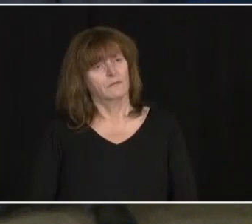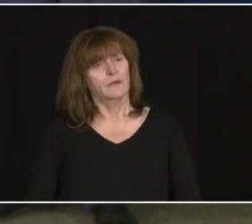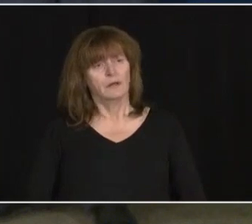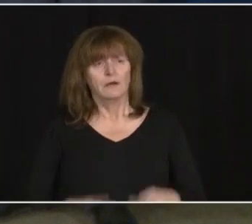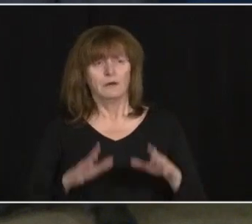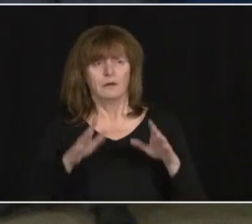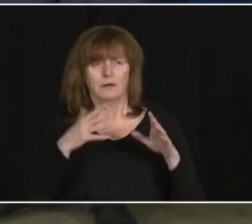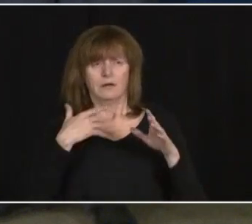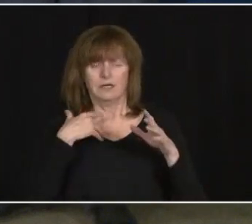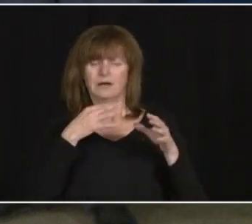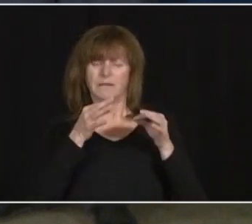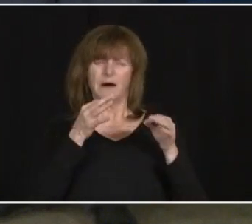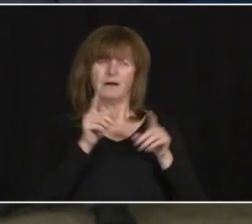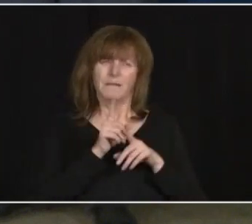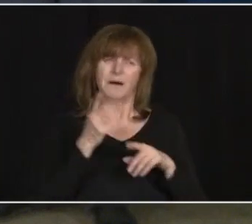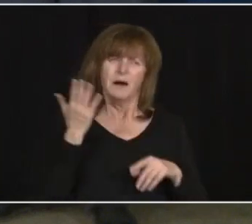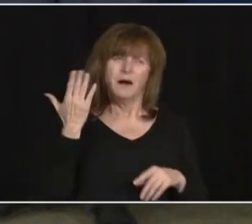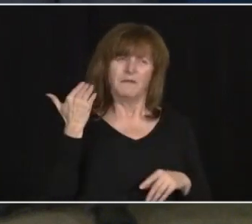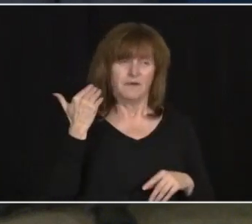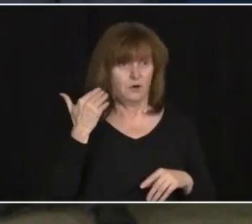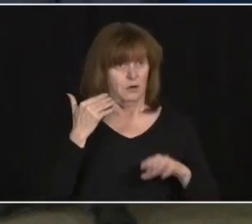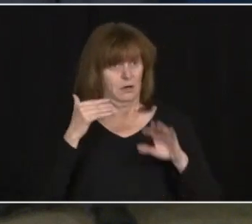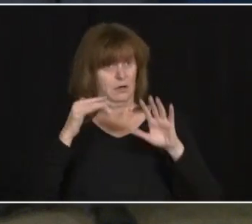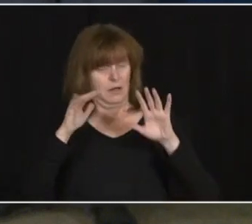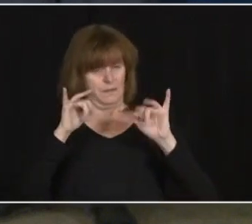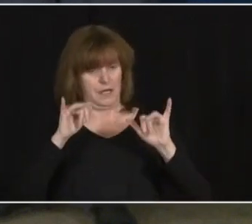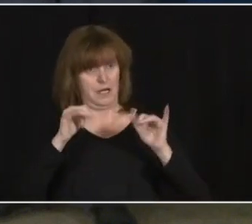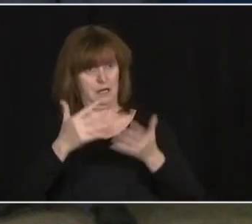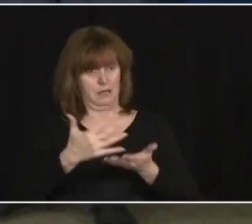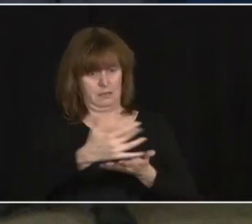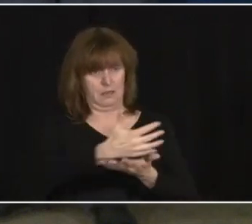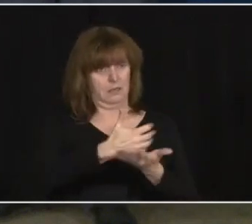When you with collecting data. You collect it for certain purposes and you use it